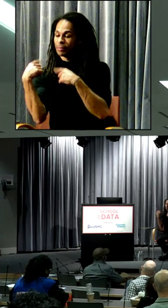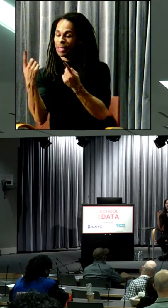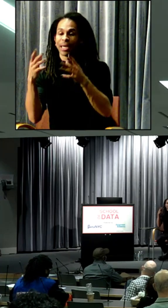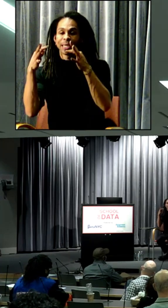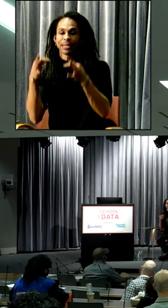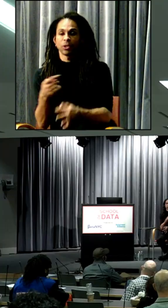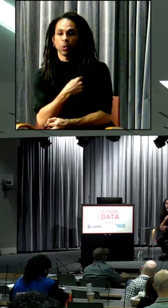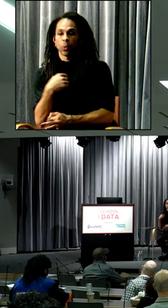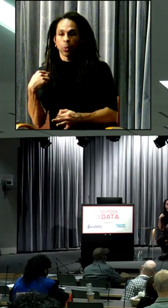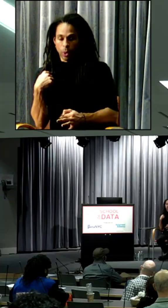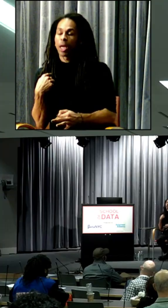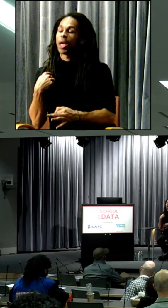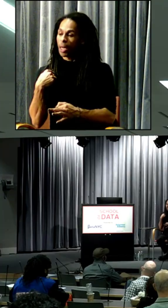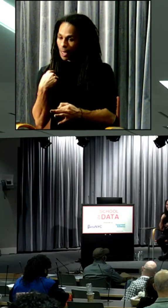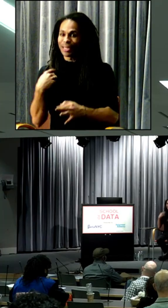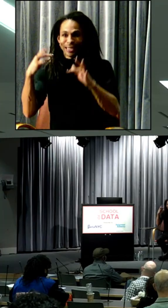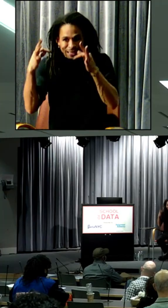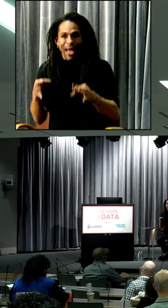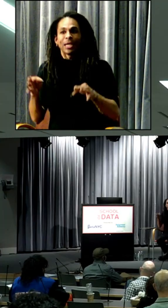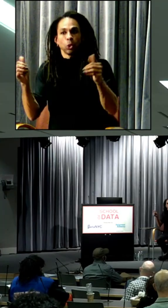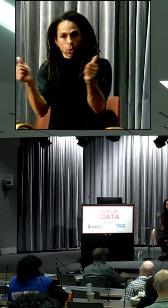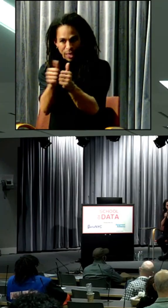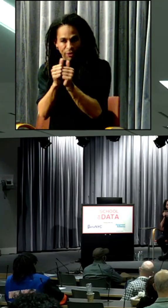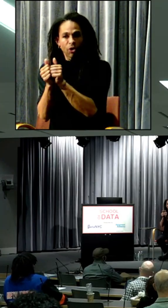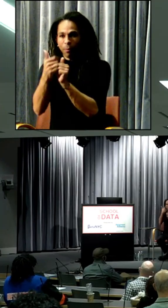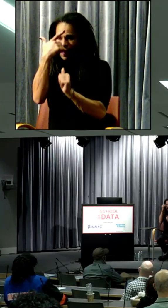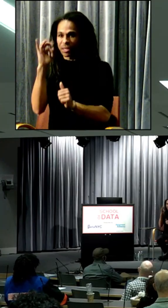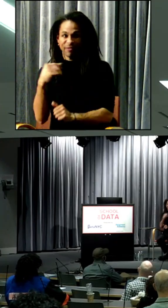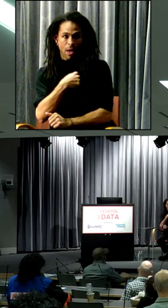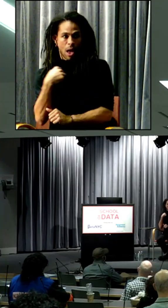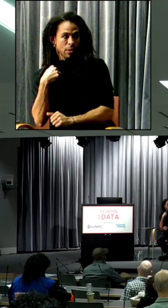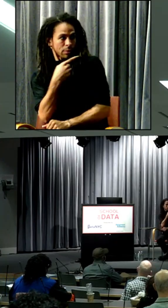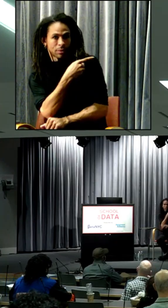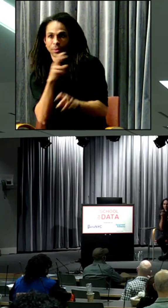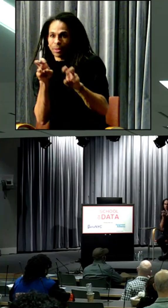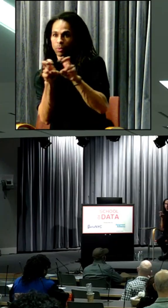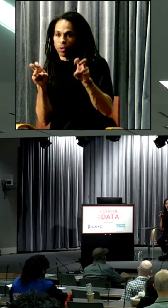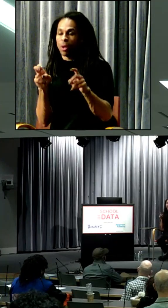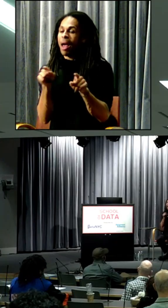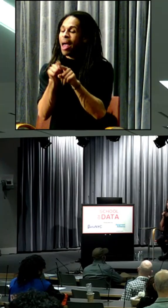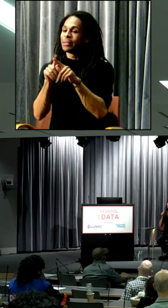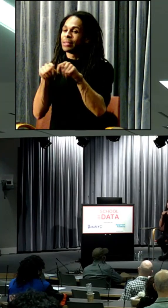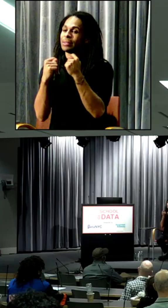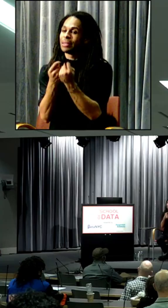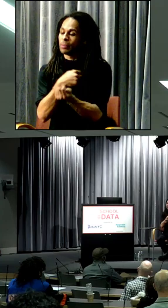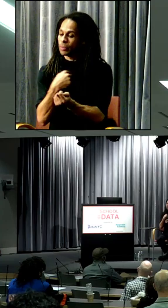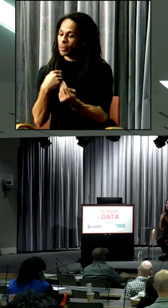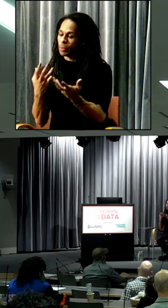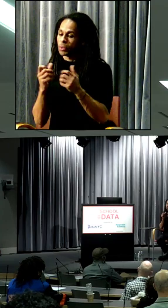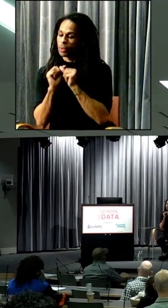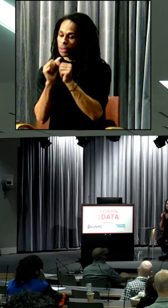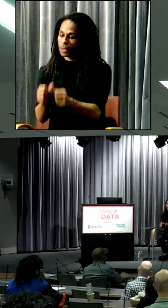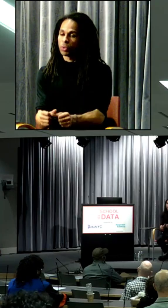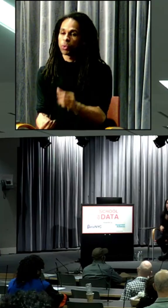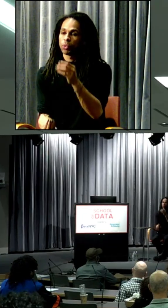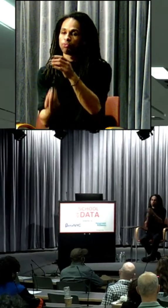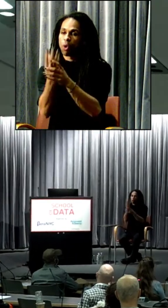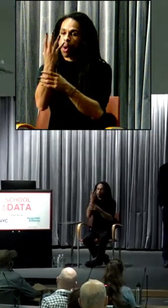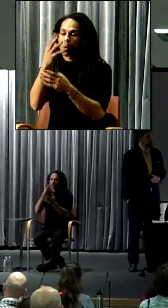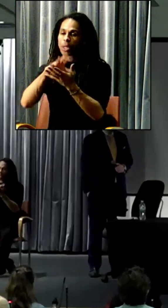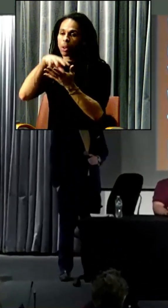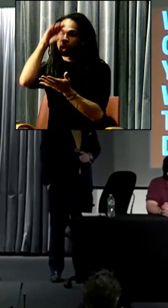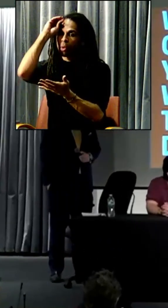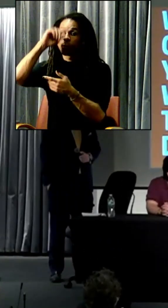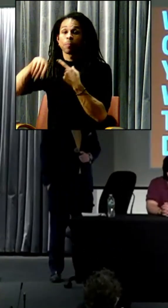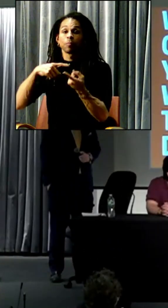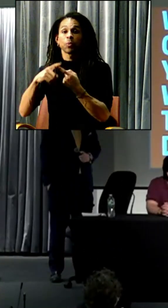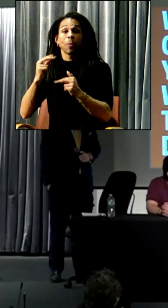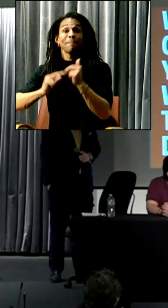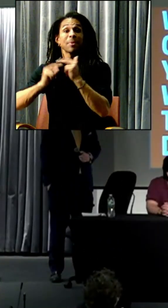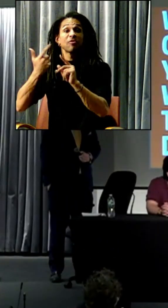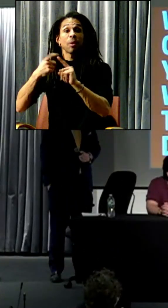And I wanted to know that how you got the message across to kids that, you know, city structure is